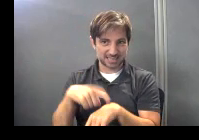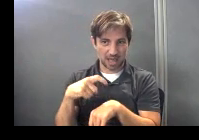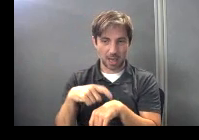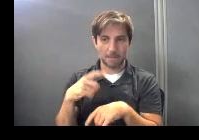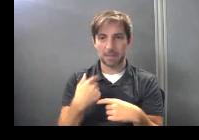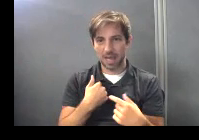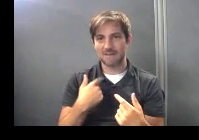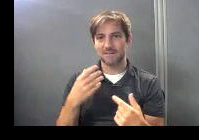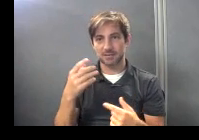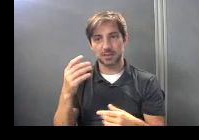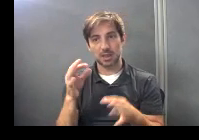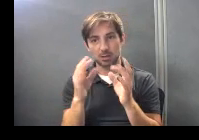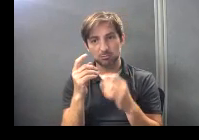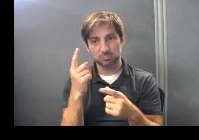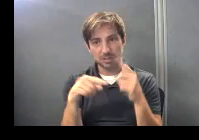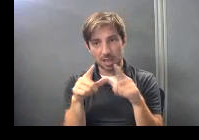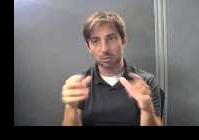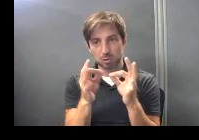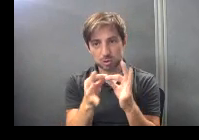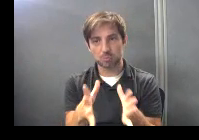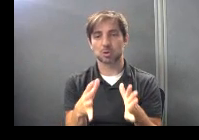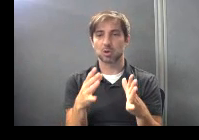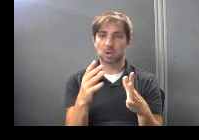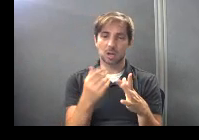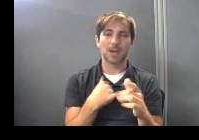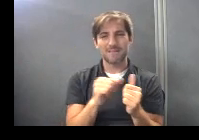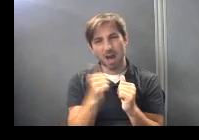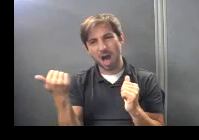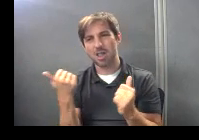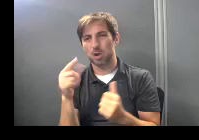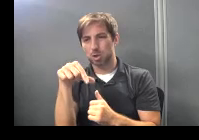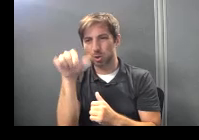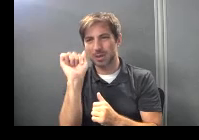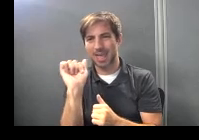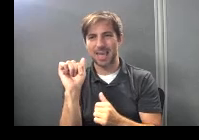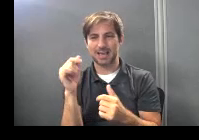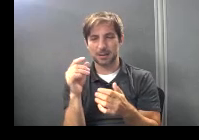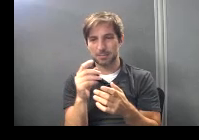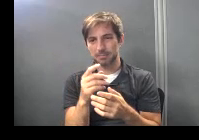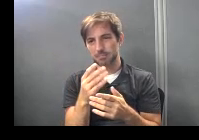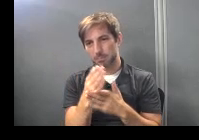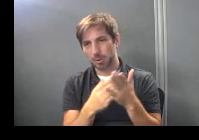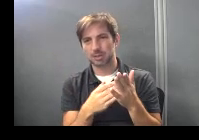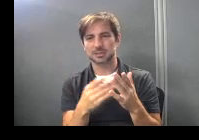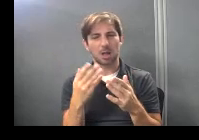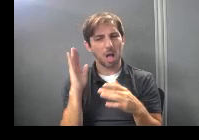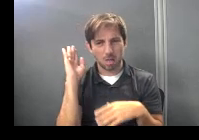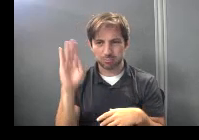WE HAVE A FEW OTHERS, OTHER Q&A SESSIONS BEFORE THE DEADLINES AND THROUGHOUT AUGUST.